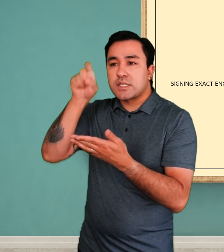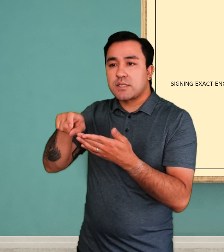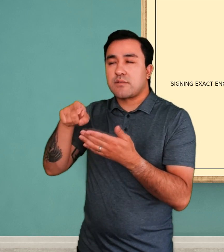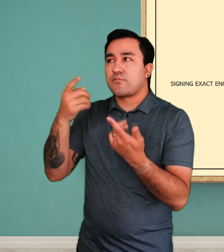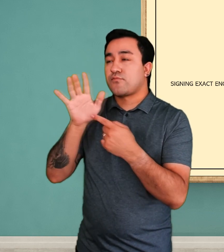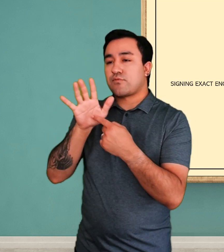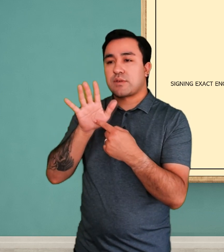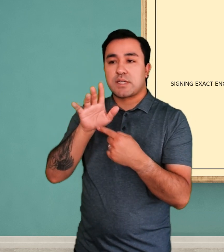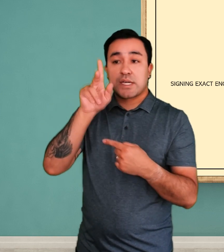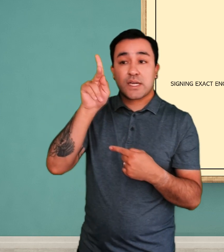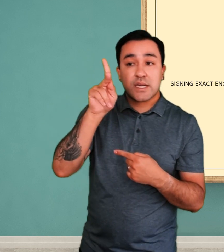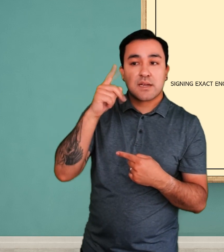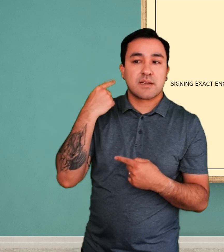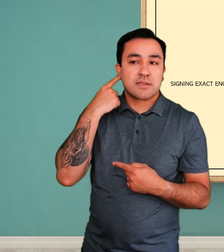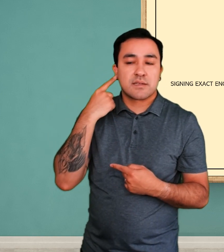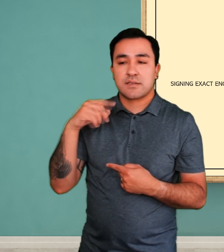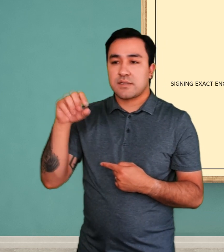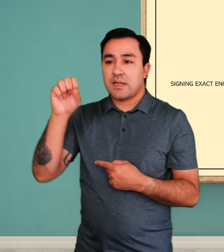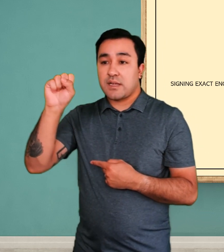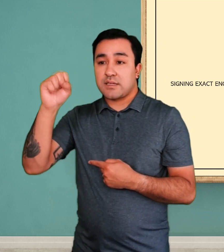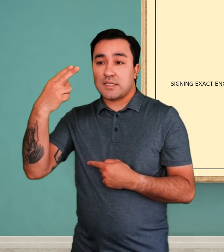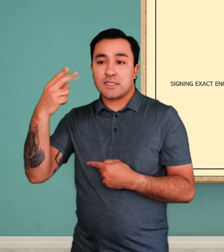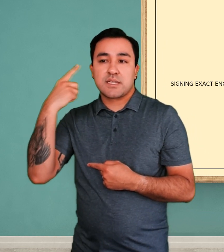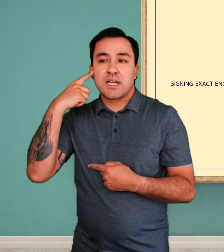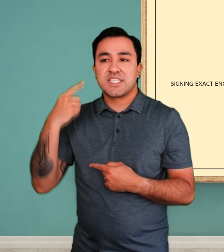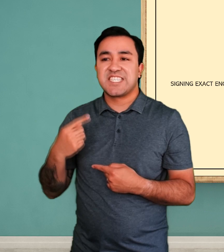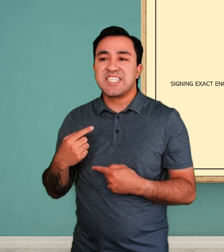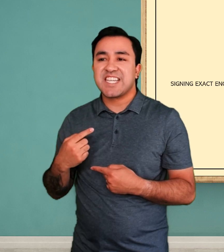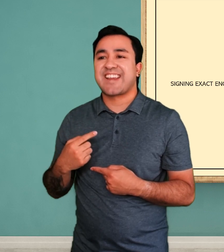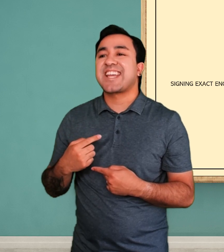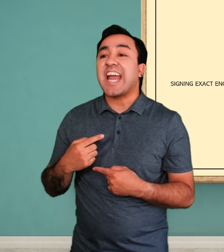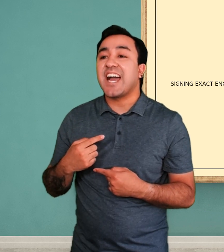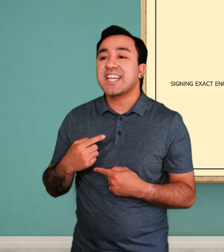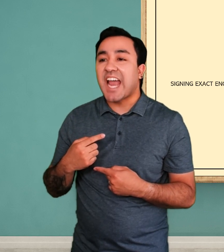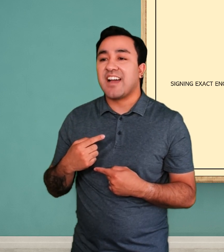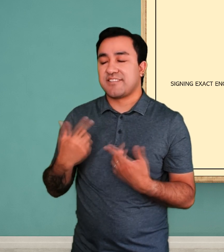Then the hard part, teaching them how to produce those sounds without being able to hear what